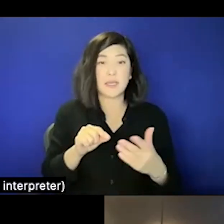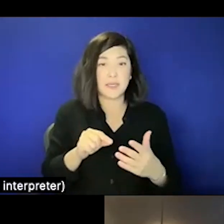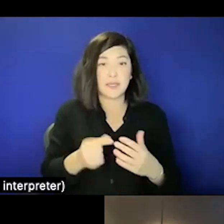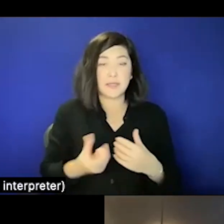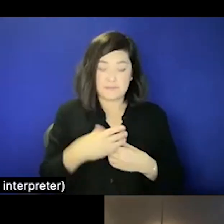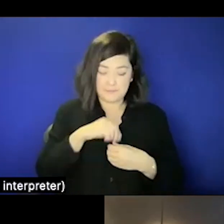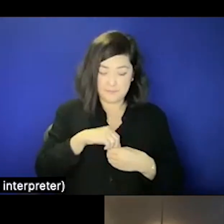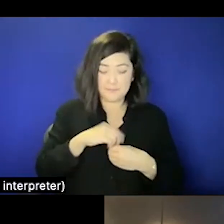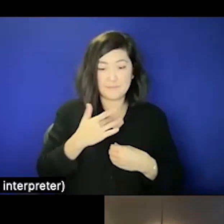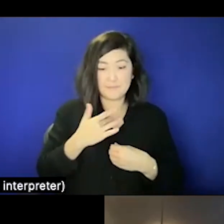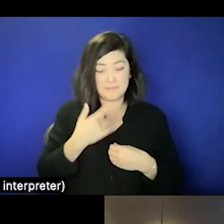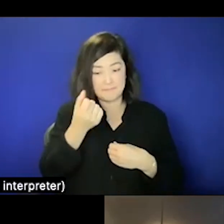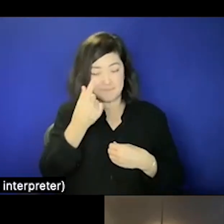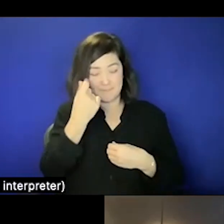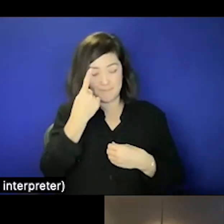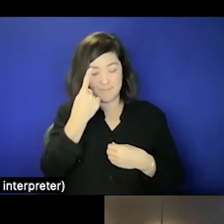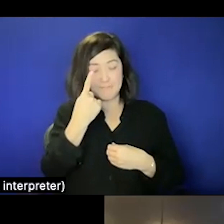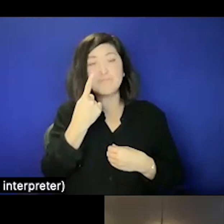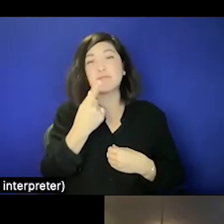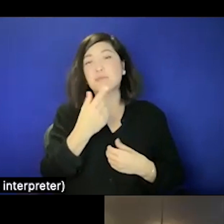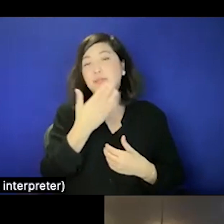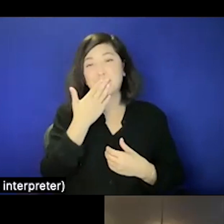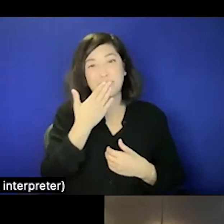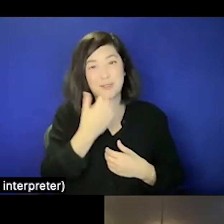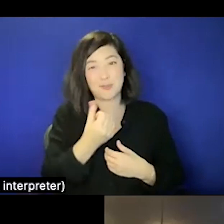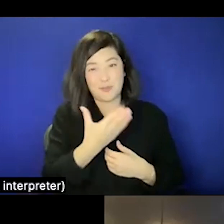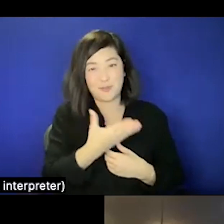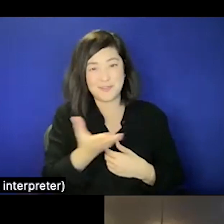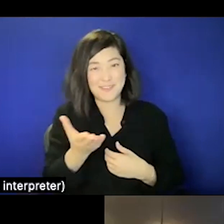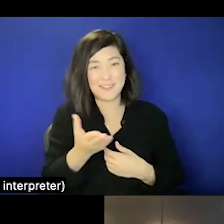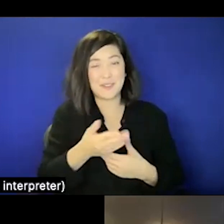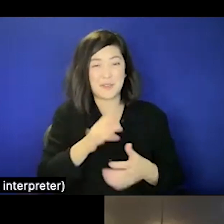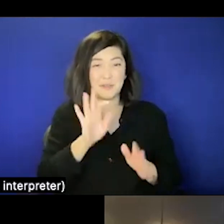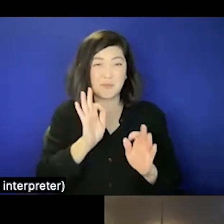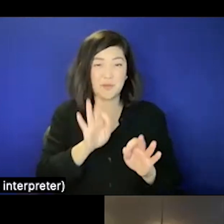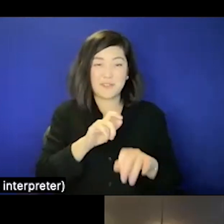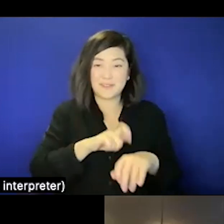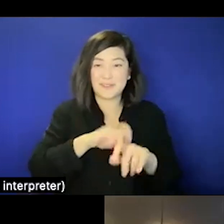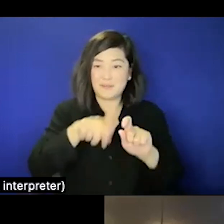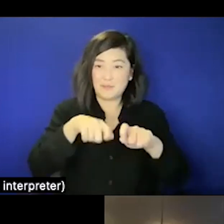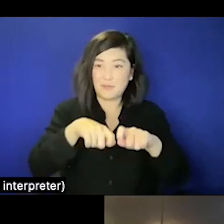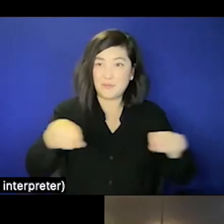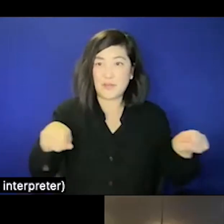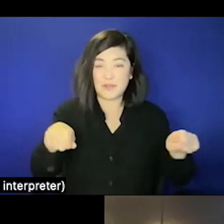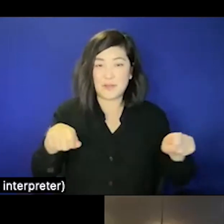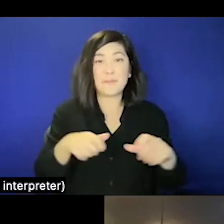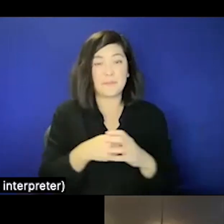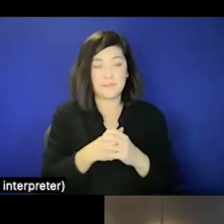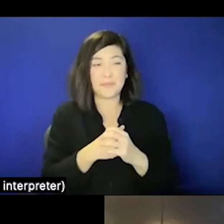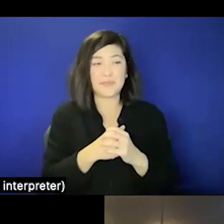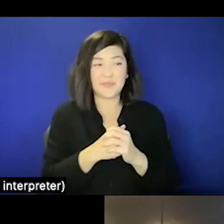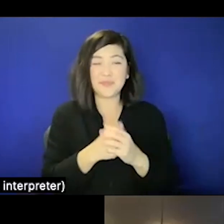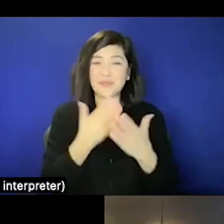way to end. Far more optimistic than some of the other places we could have gone. Thank you.